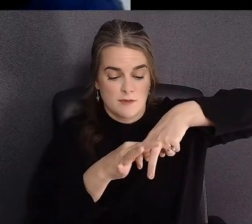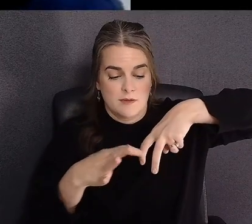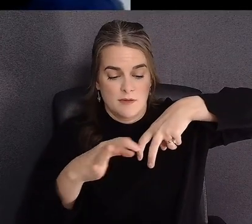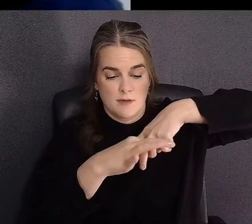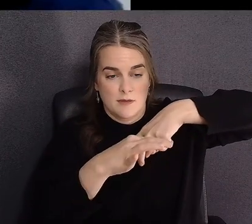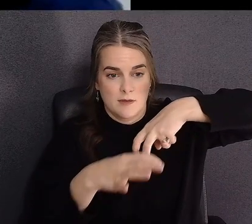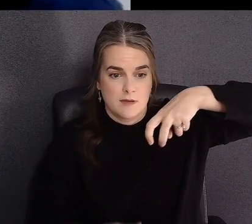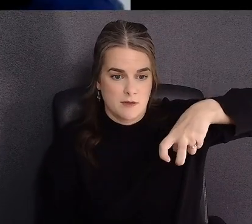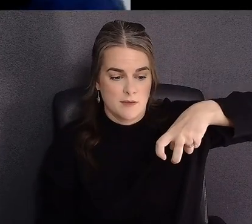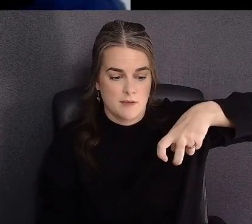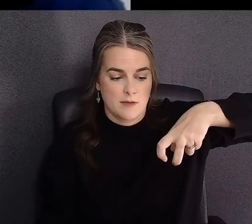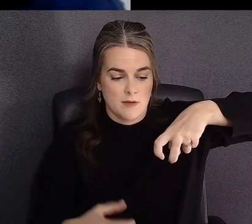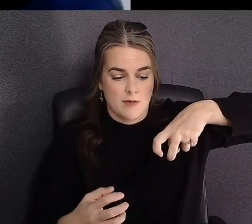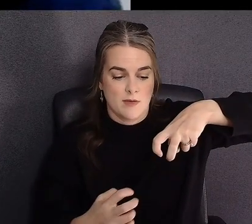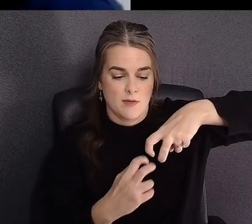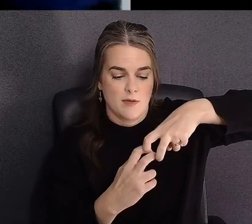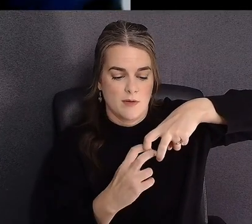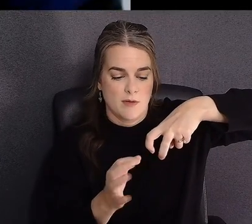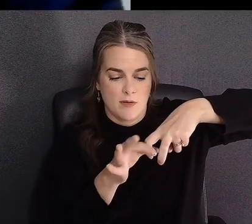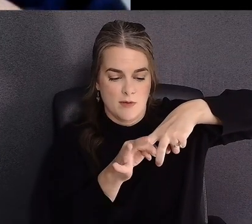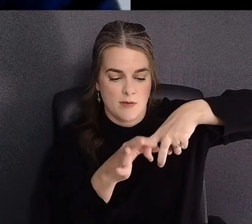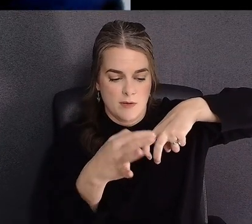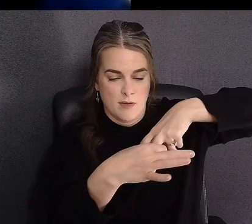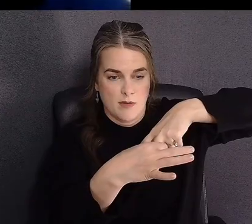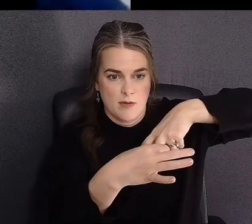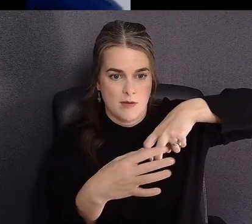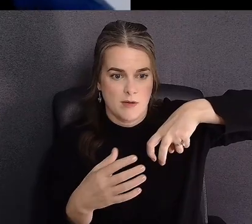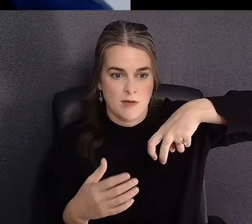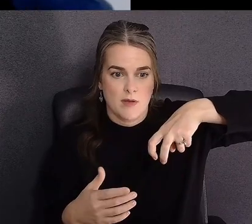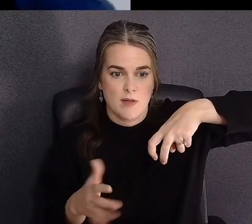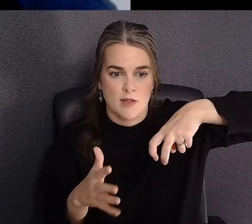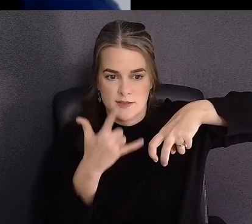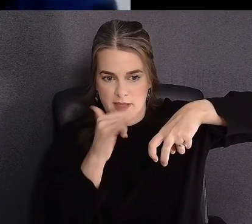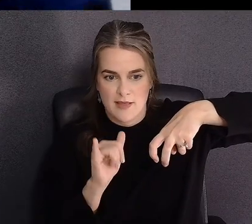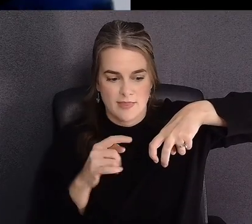it's like two fingers hooked. And then it's kind of like-- can I have your pen? Yeah.